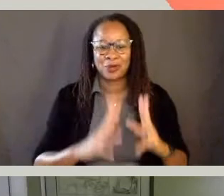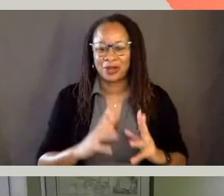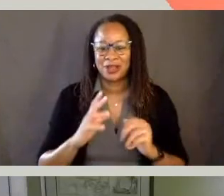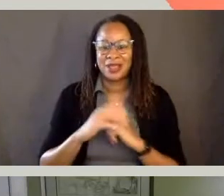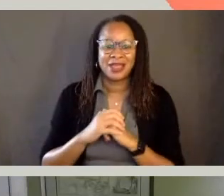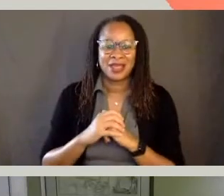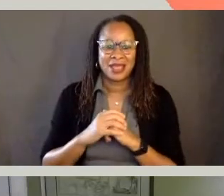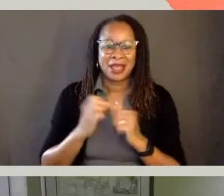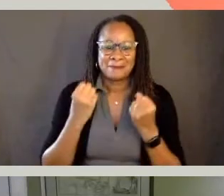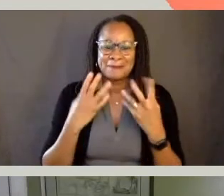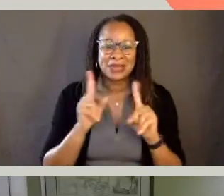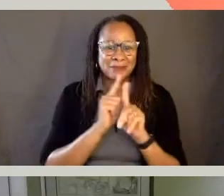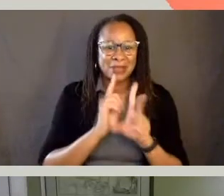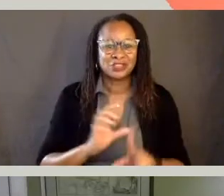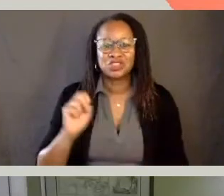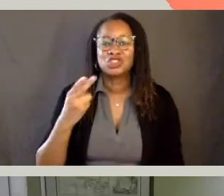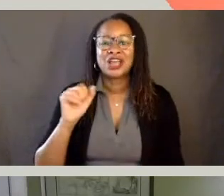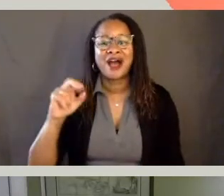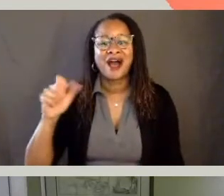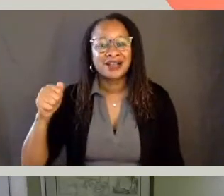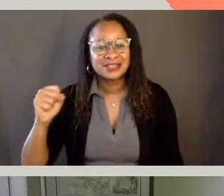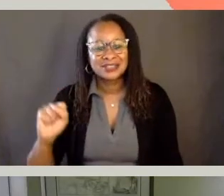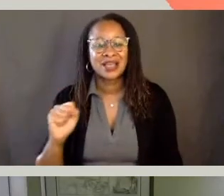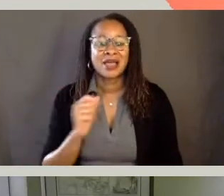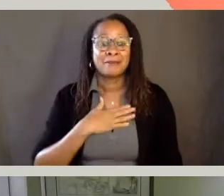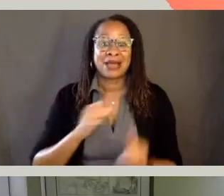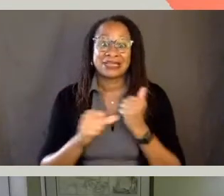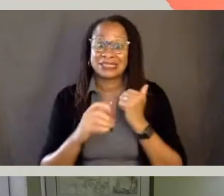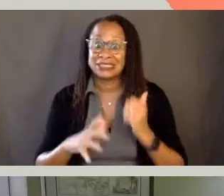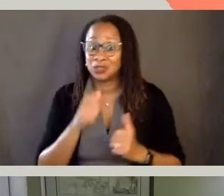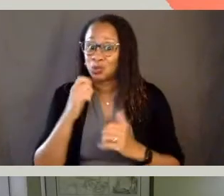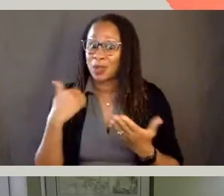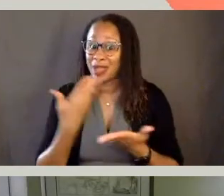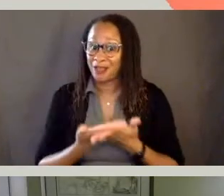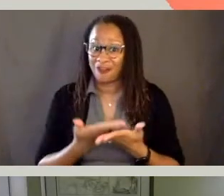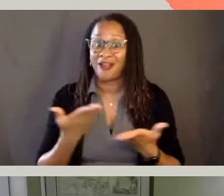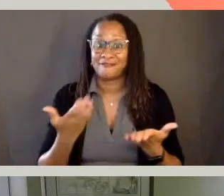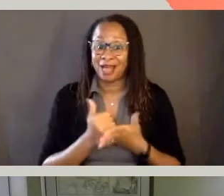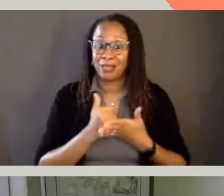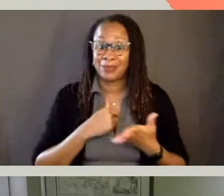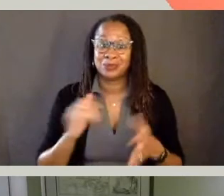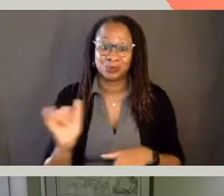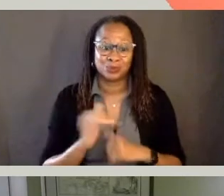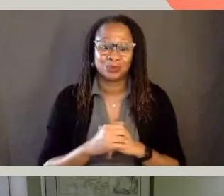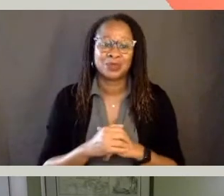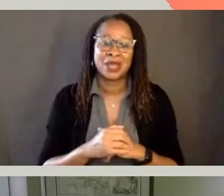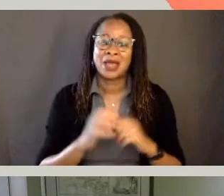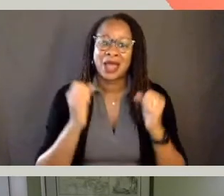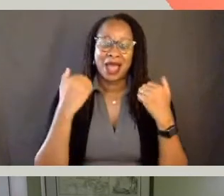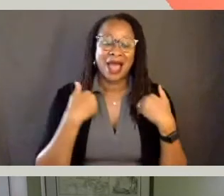My many mentors who have gotten me to this place, my assistants who have gotten me to this place. There have been some resources